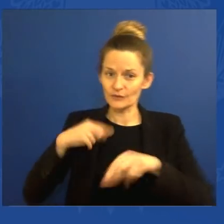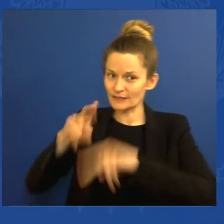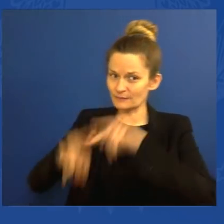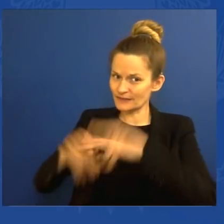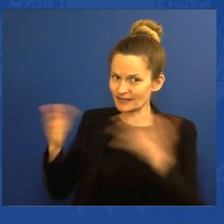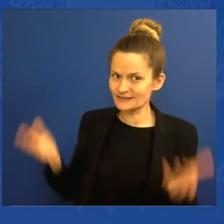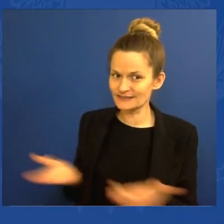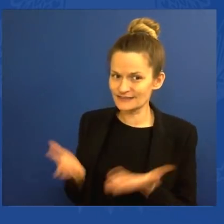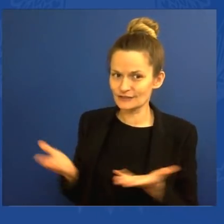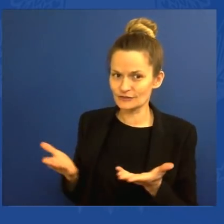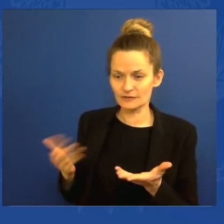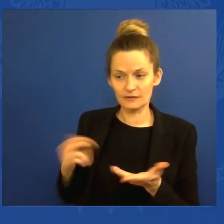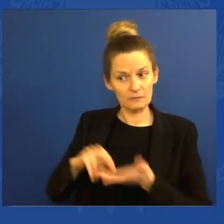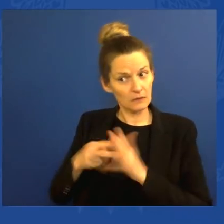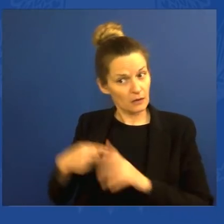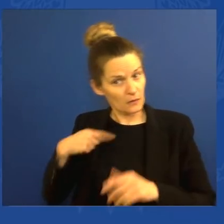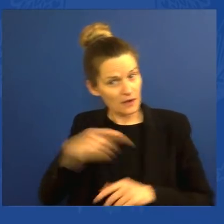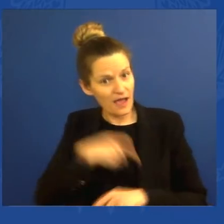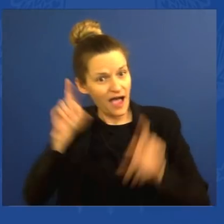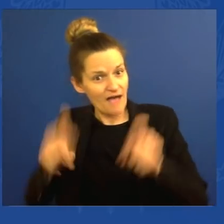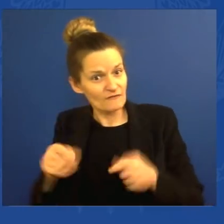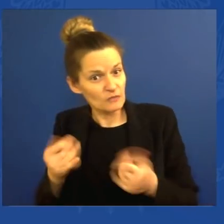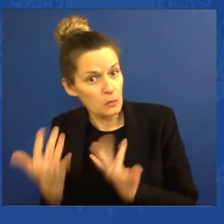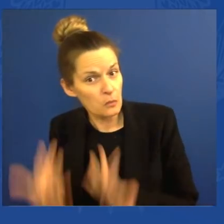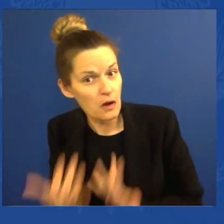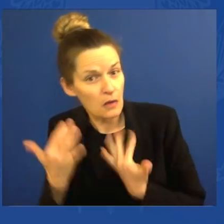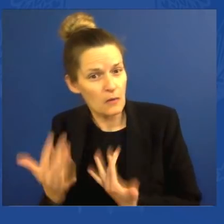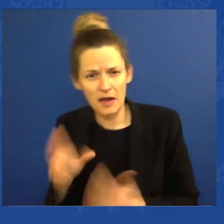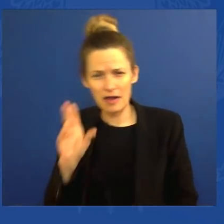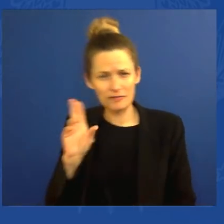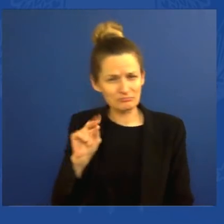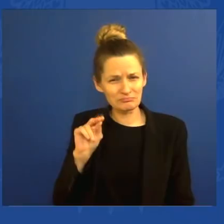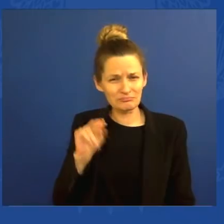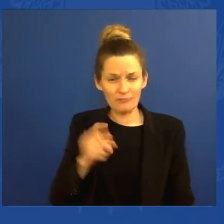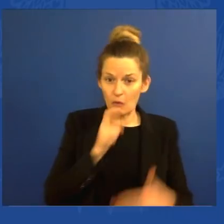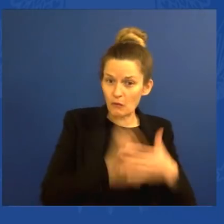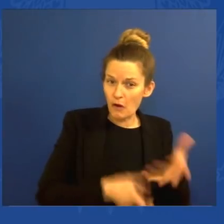And we can get goods moving faster. And fourthly, we have -- it will be a --